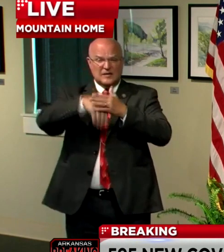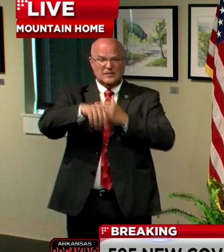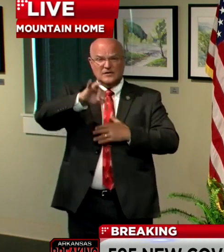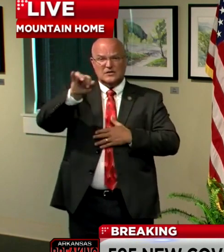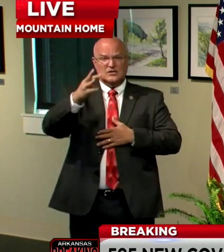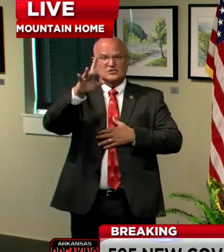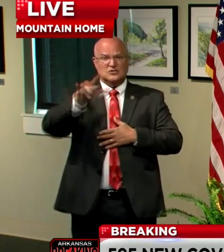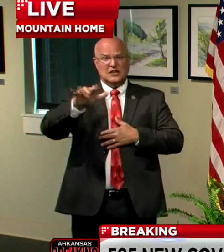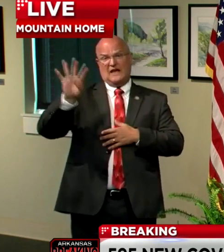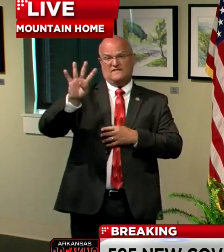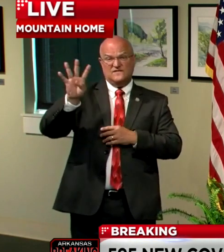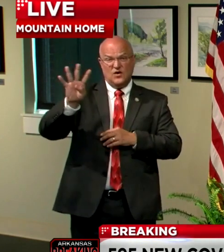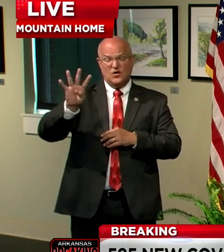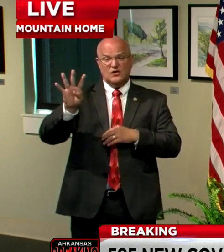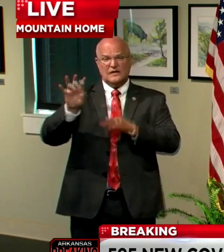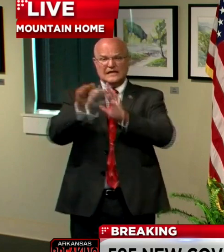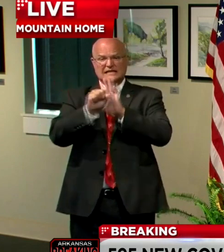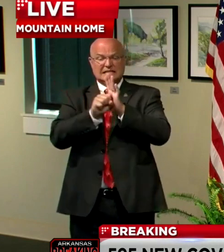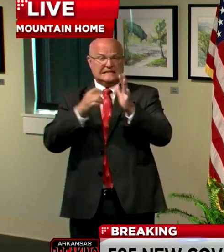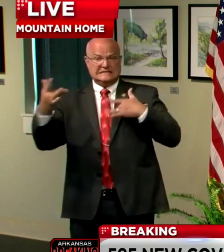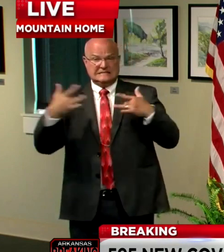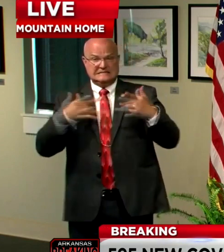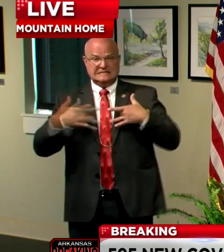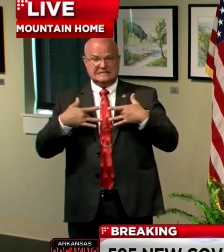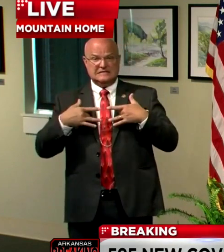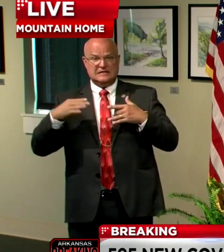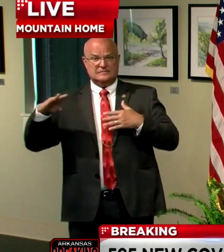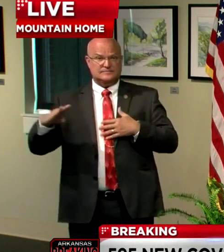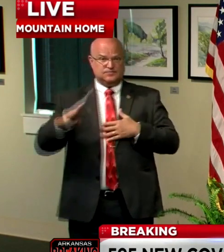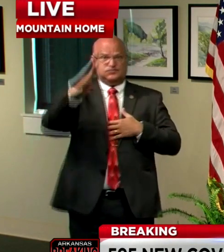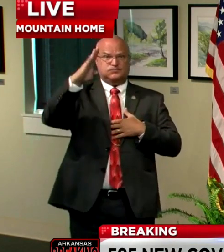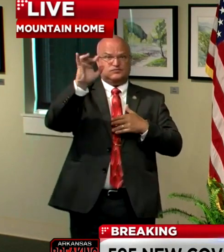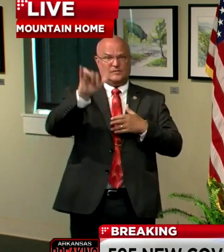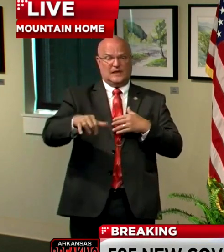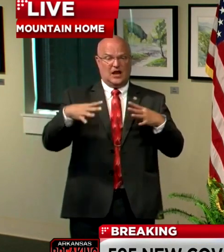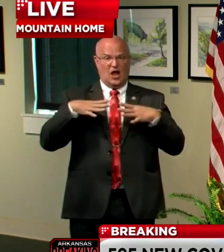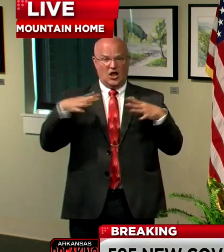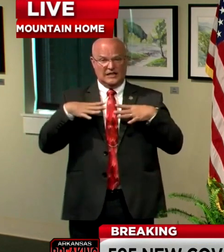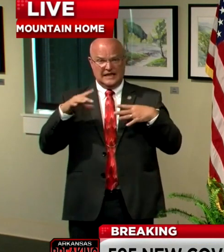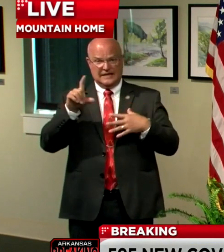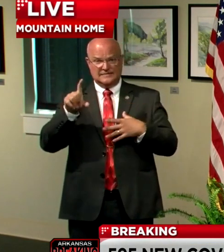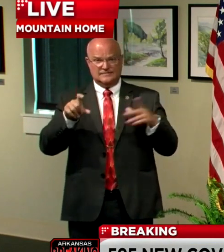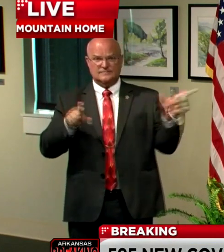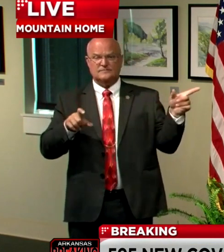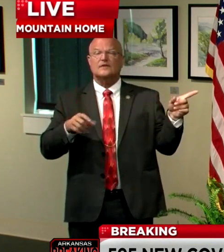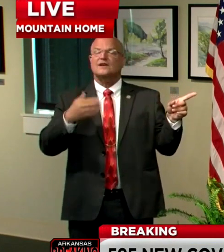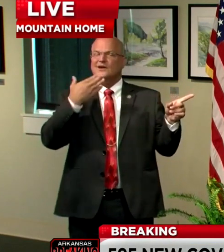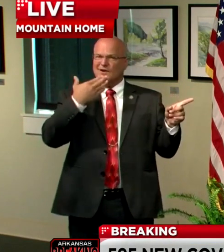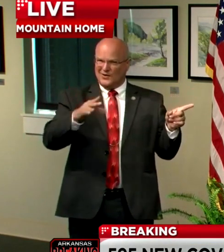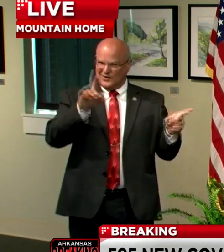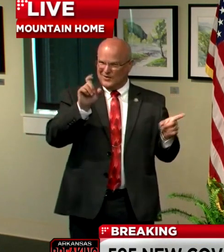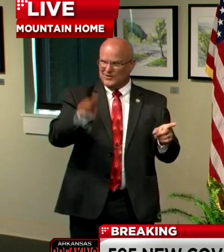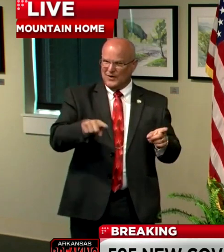PREPARED. GOVERNOR, CASES HAVE INCREASED 200% SINCE MEMORIAL DAY AND HOSPITALIZATIONS HAVE MORE THAN DOUBLED IN THAT SAME PERIOD. AS YOU START TO EASE INTO